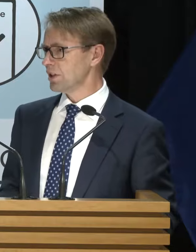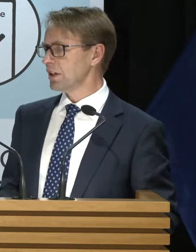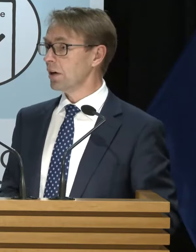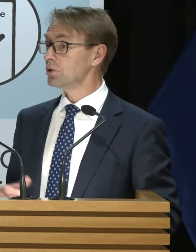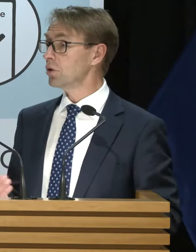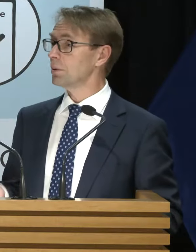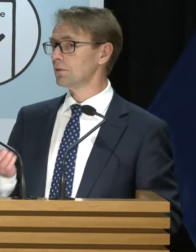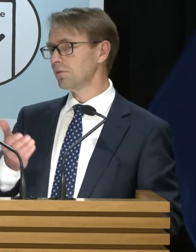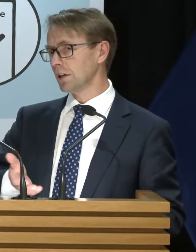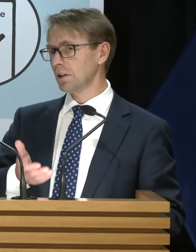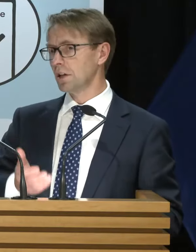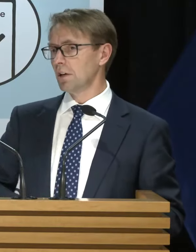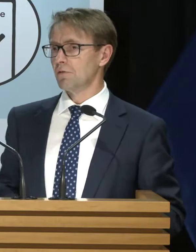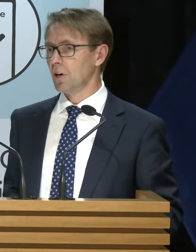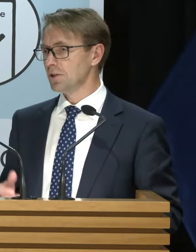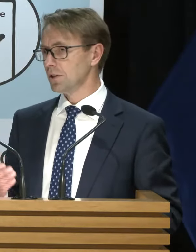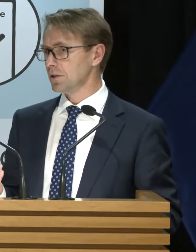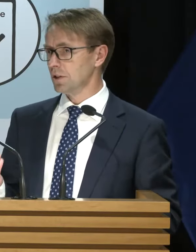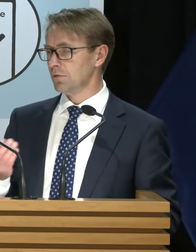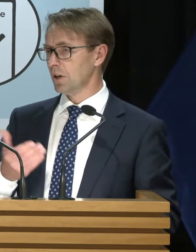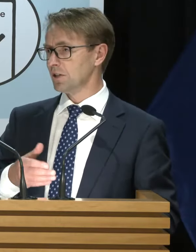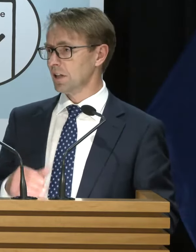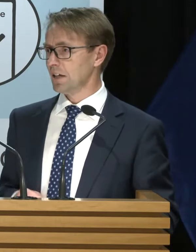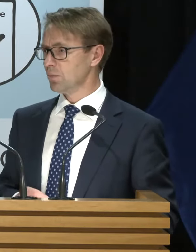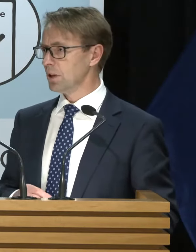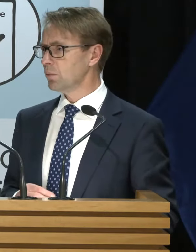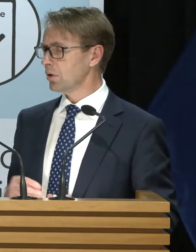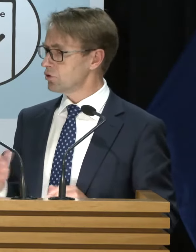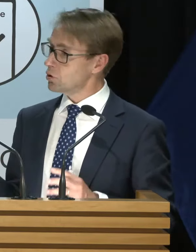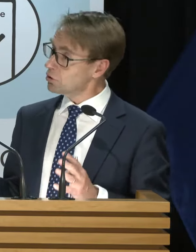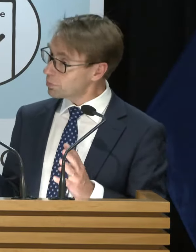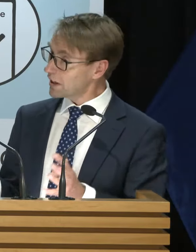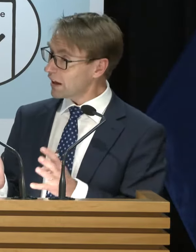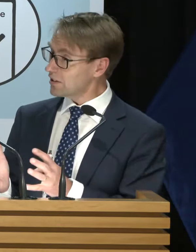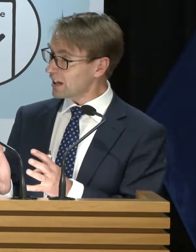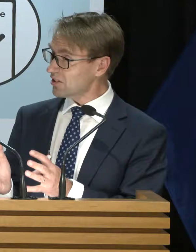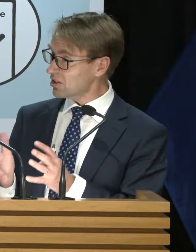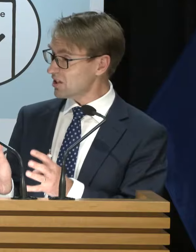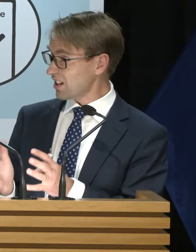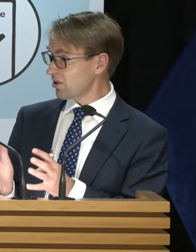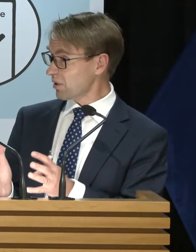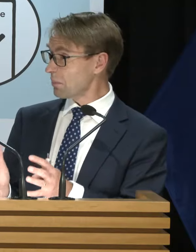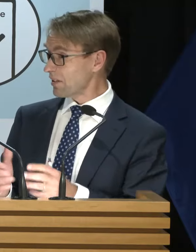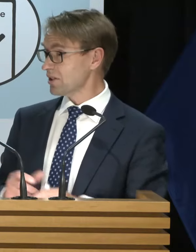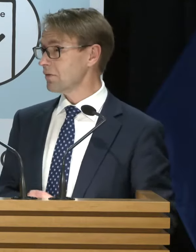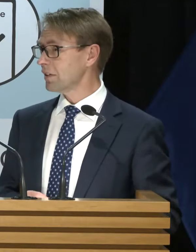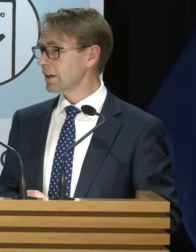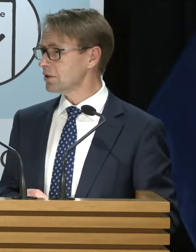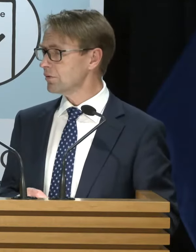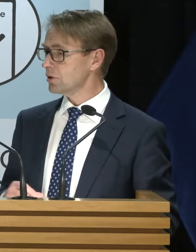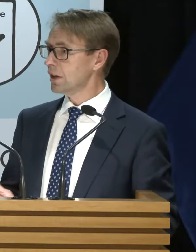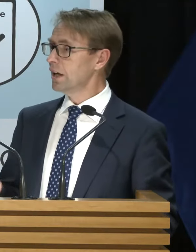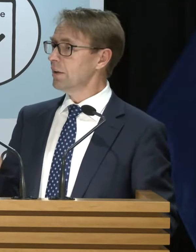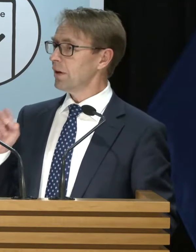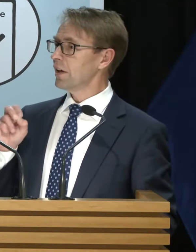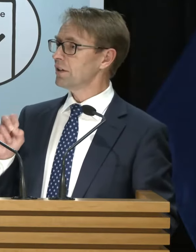Technical Advisory Group looking at the sites and also again, with the primary is perfectly. Winter is the problem as we are